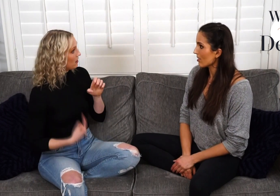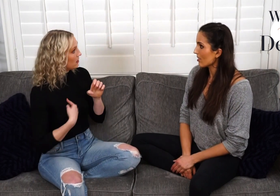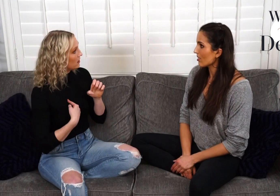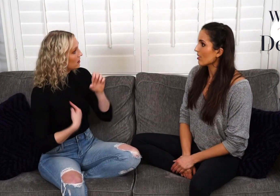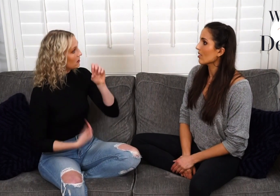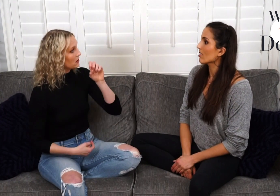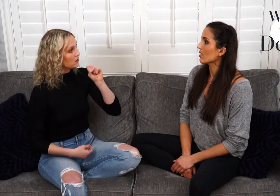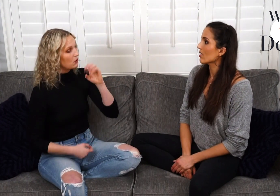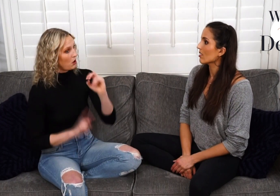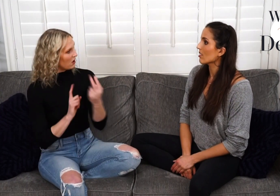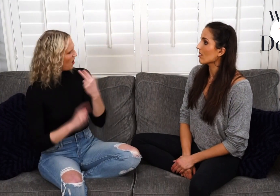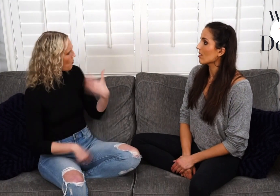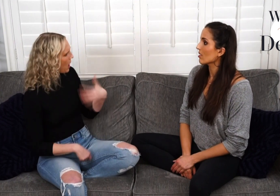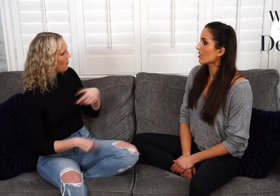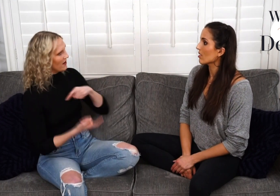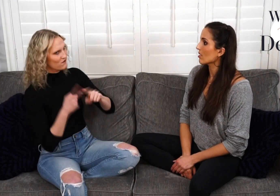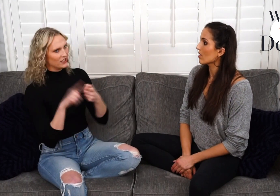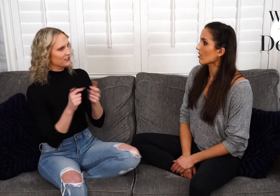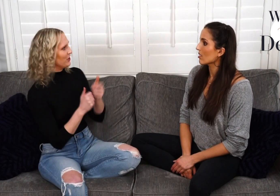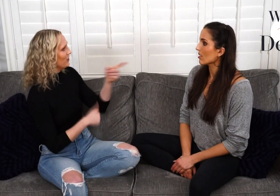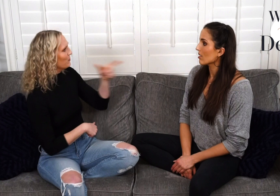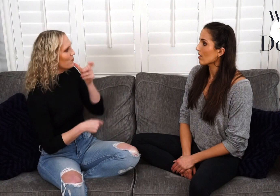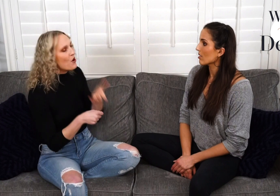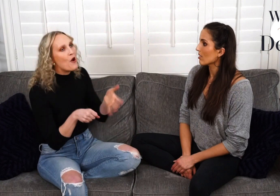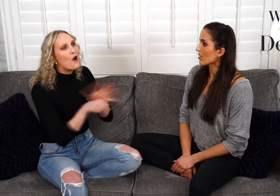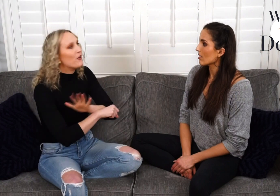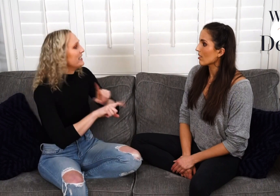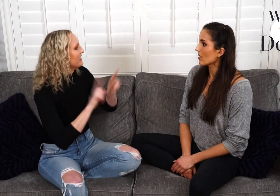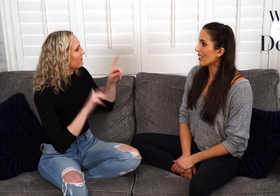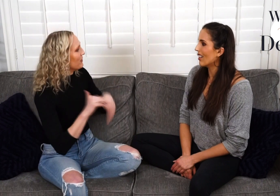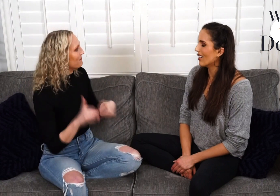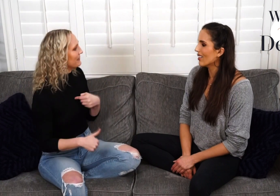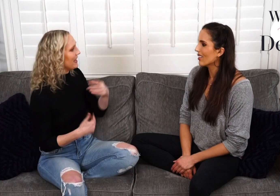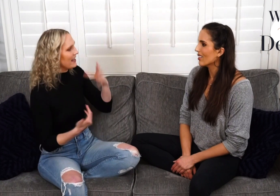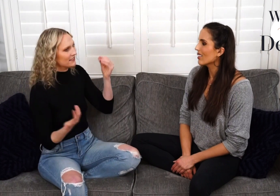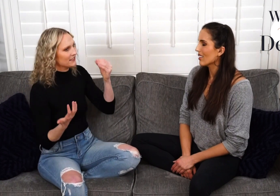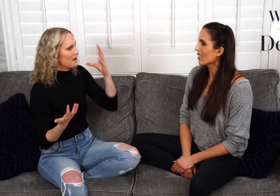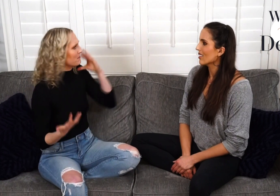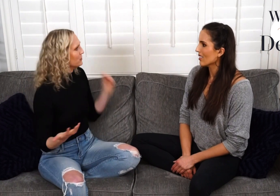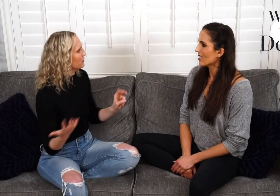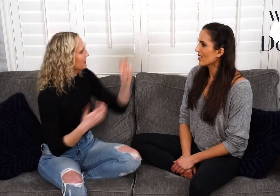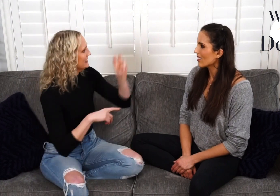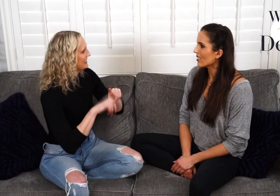of me as an elite was, wow your friends with her who is completely different than you and experienced